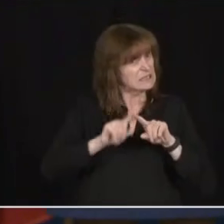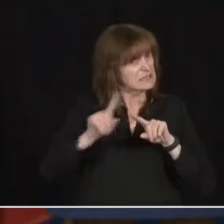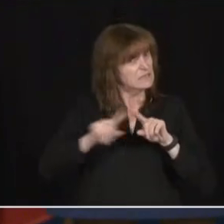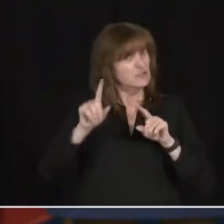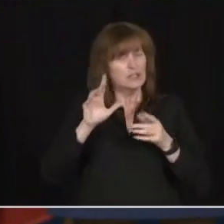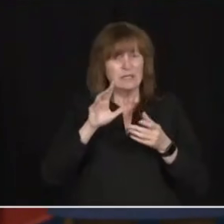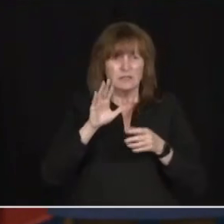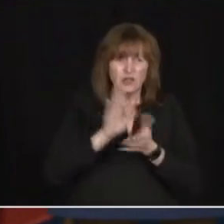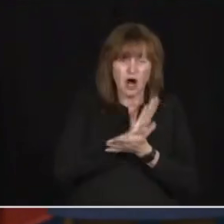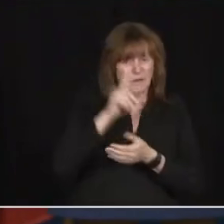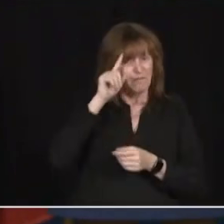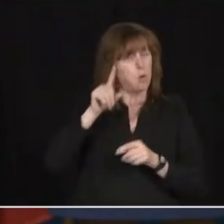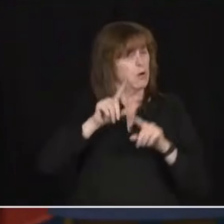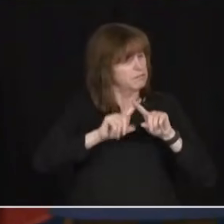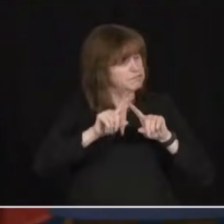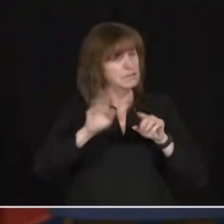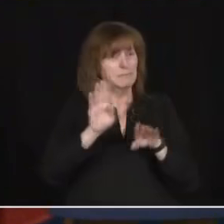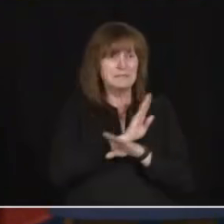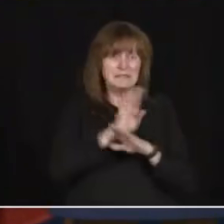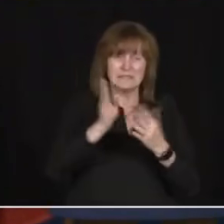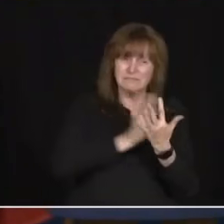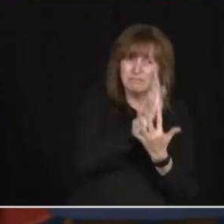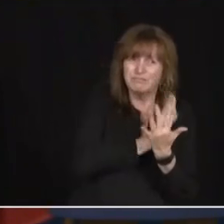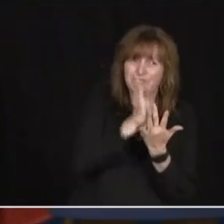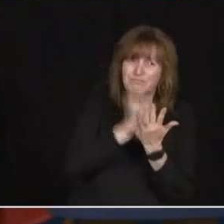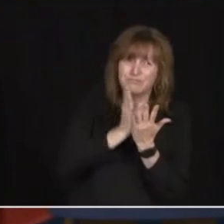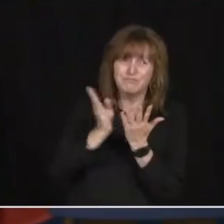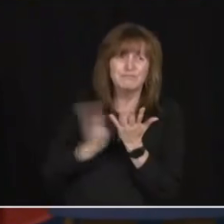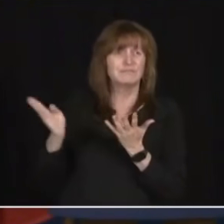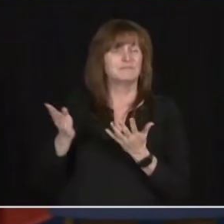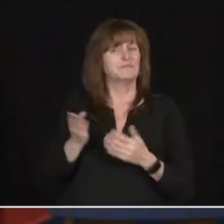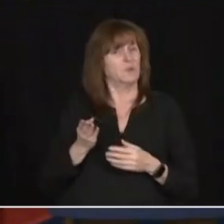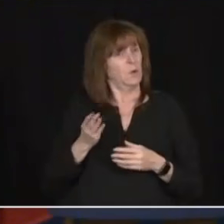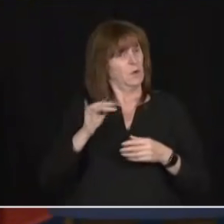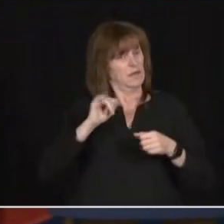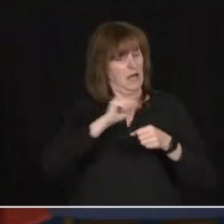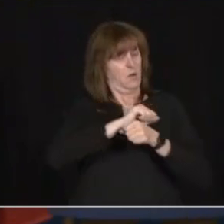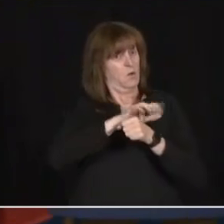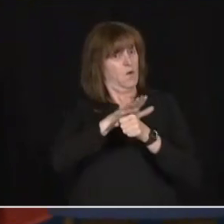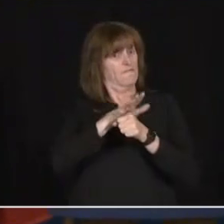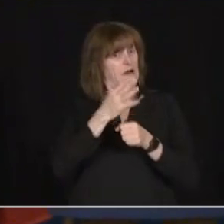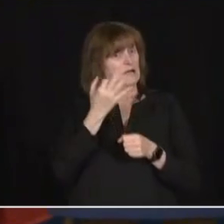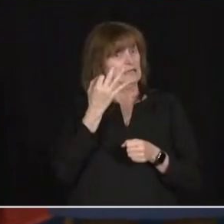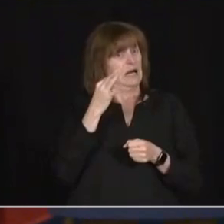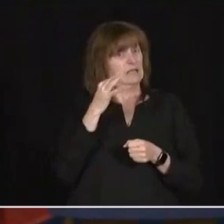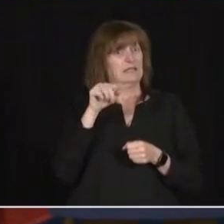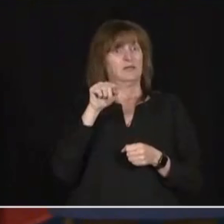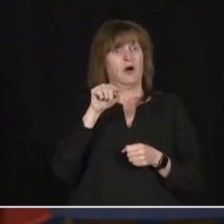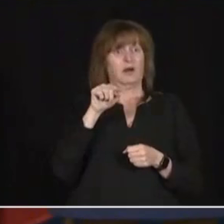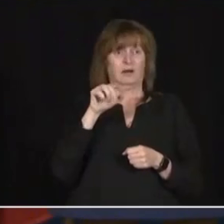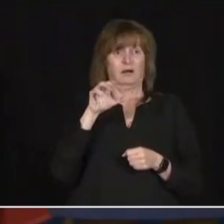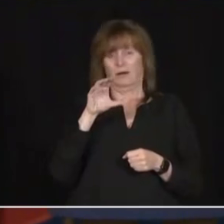do. As the Premier mentioned, more than 60 guidance documents have been released and they can be